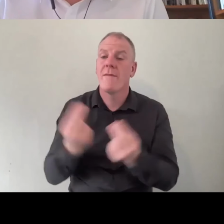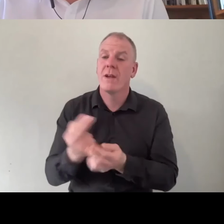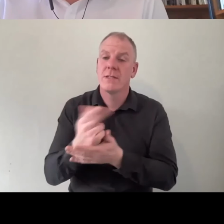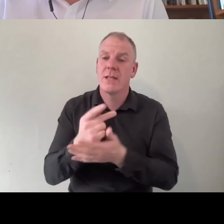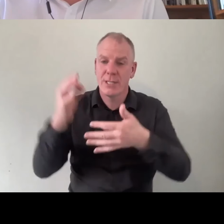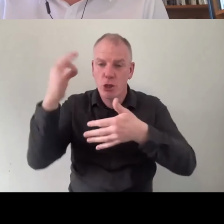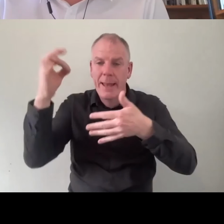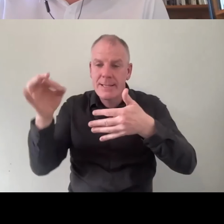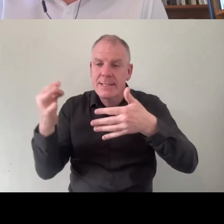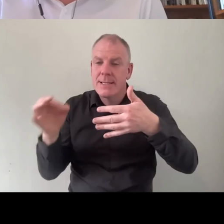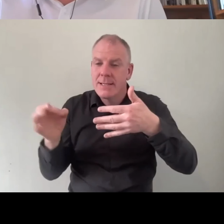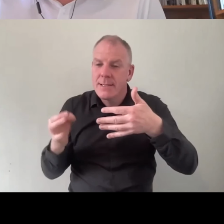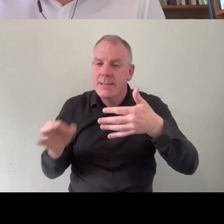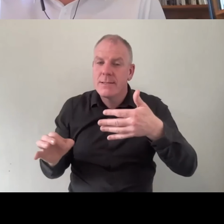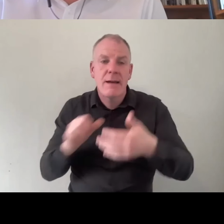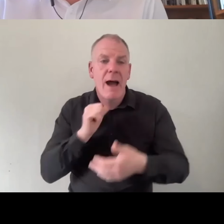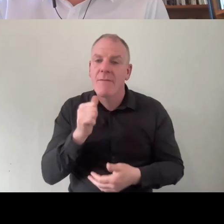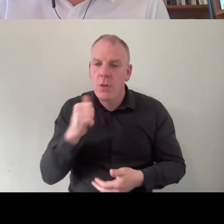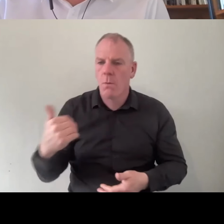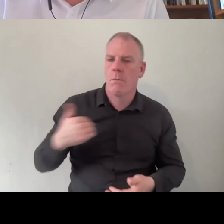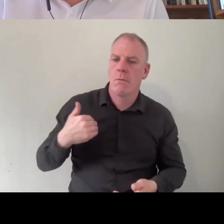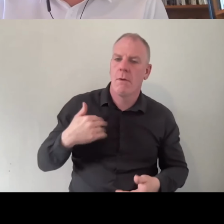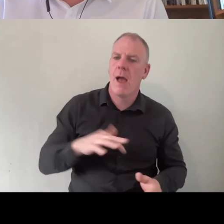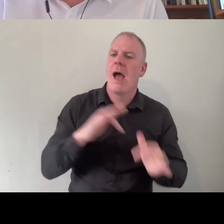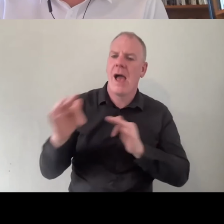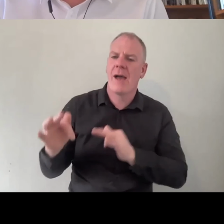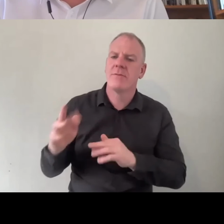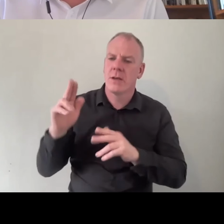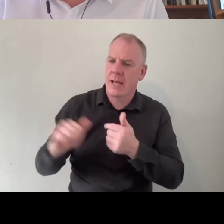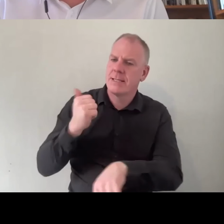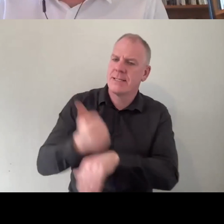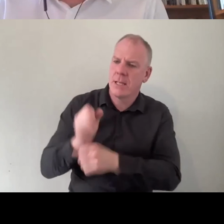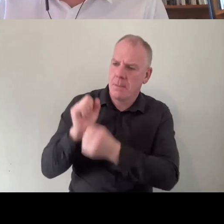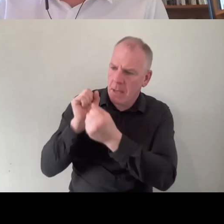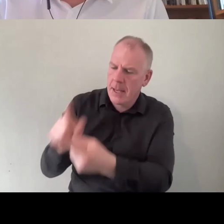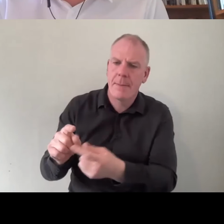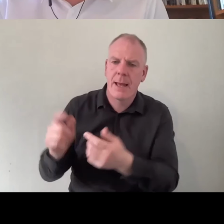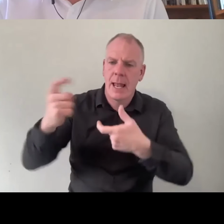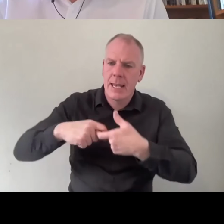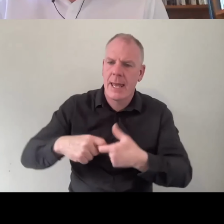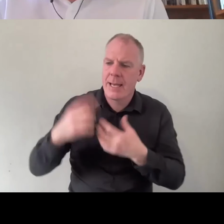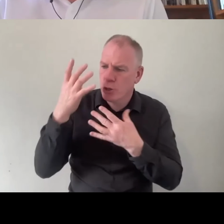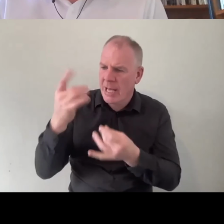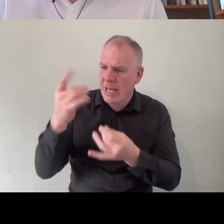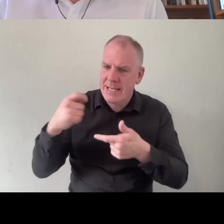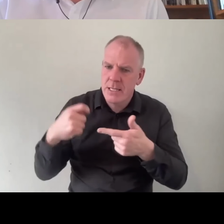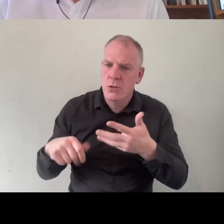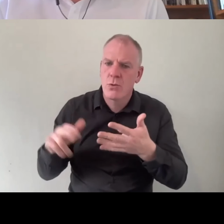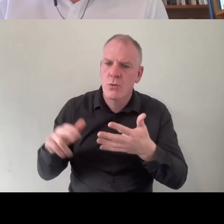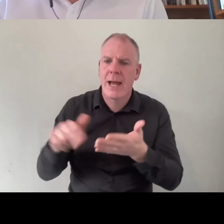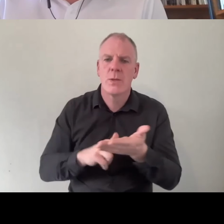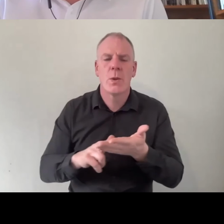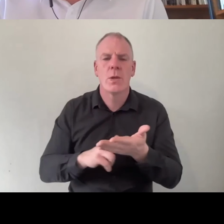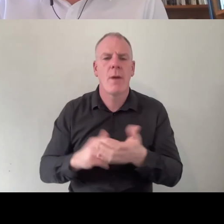If you don't, come back to me afterwards and I'll send you the links to the various checklists that you can use. But it's all aspects of the event.